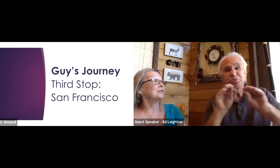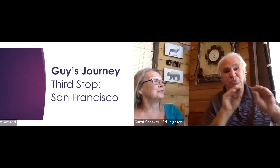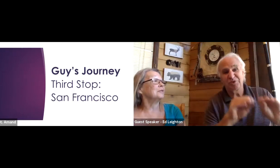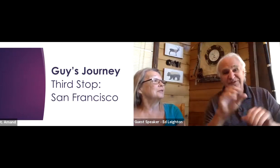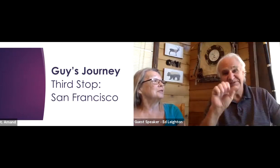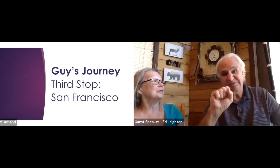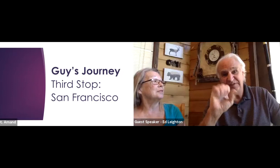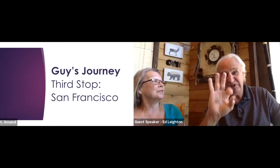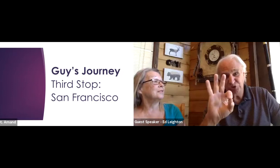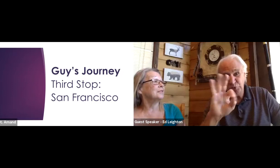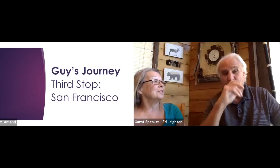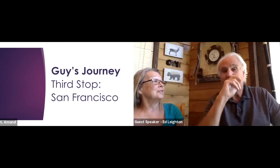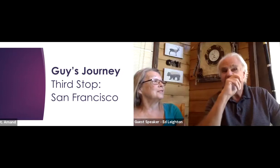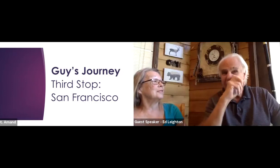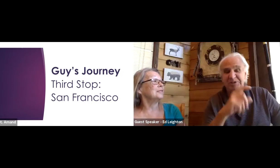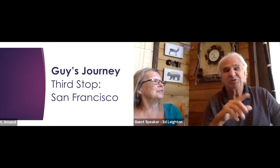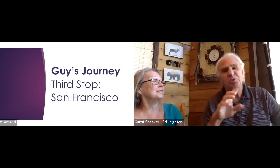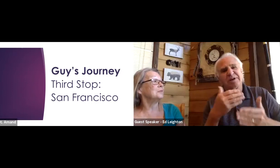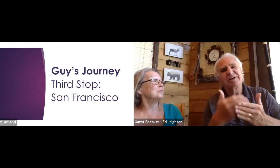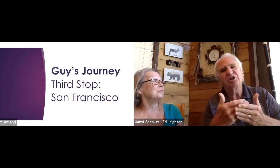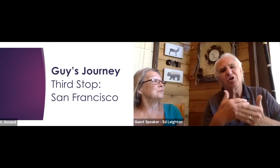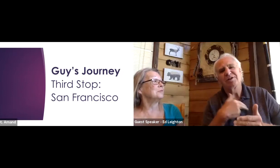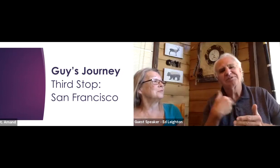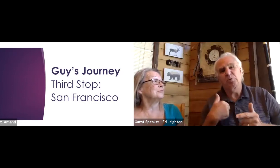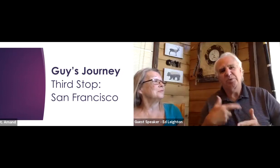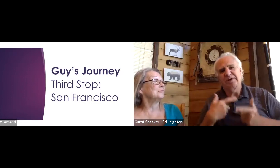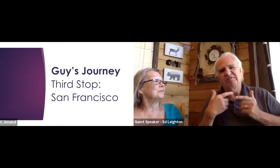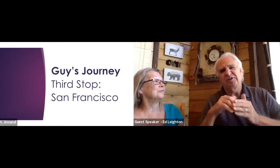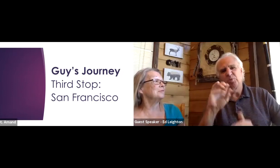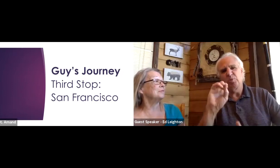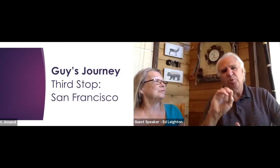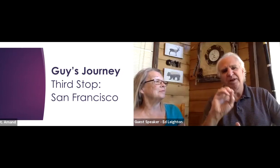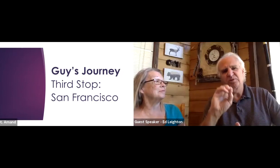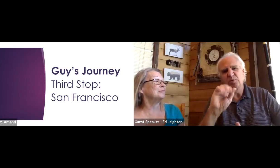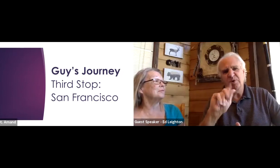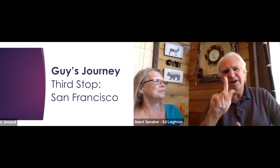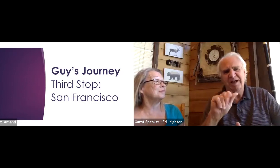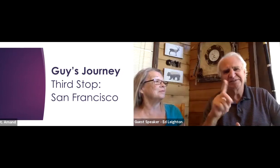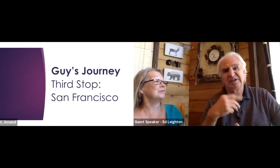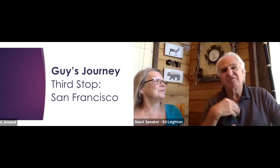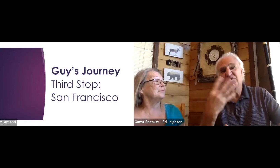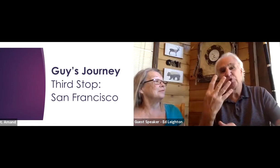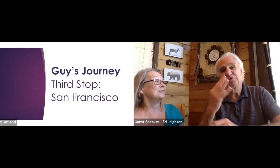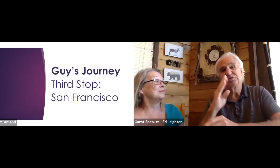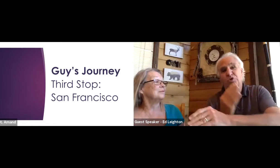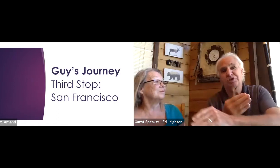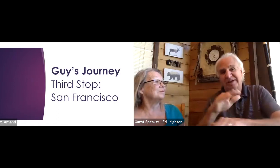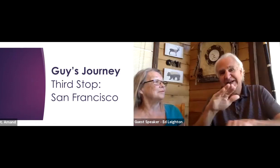and I think that was actually the origin of him moving to San Francisco, to be closer to us.